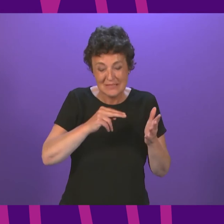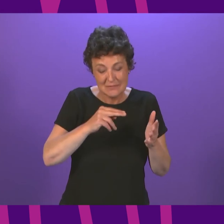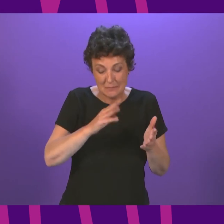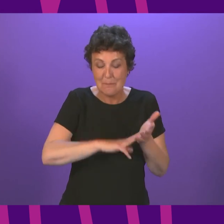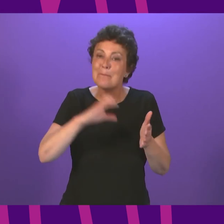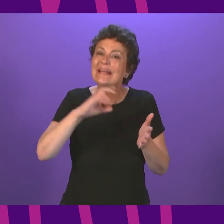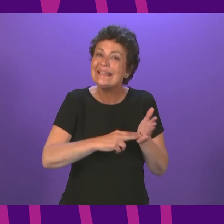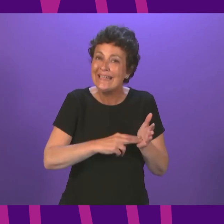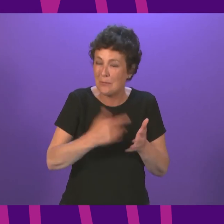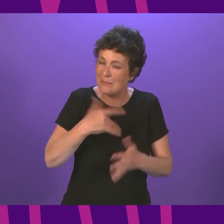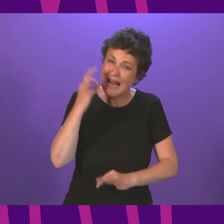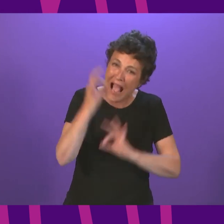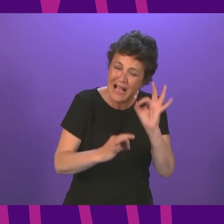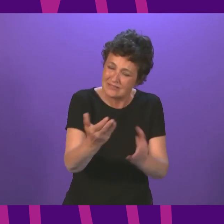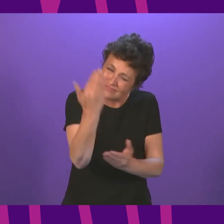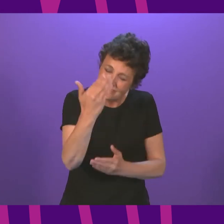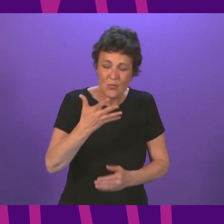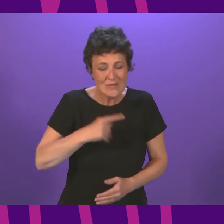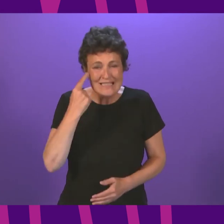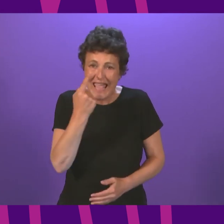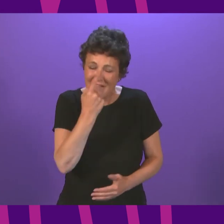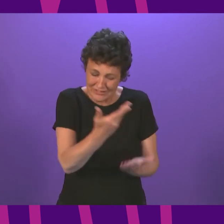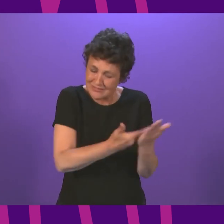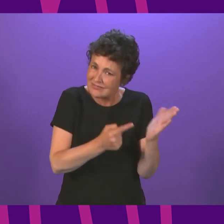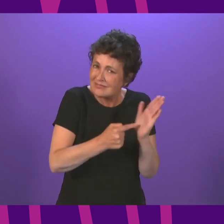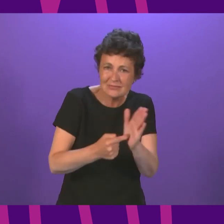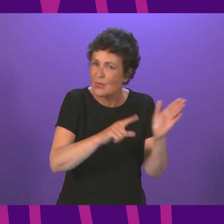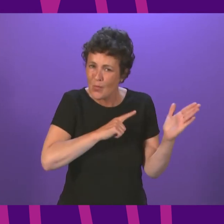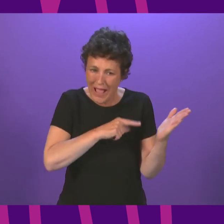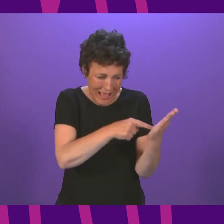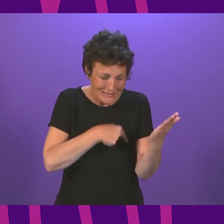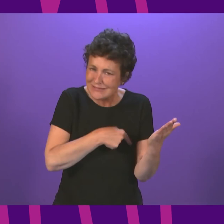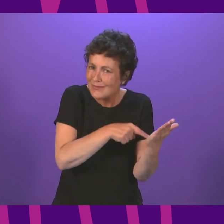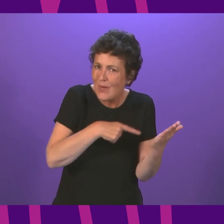process to enhance the legislation, to advance issues of importance to them and to ensure